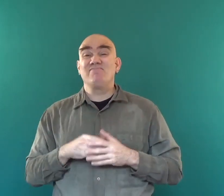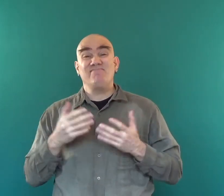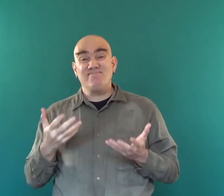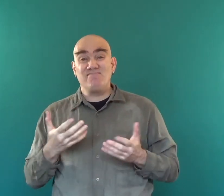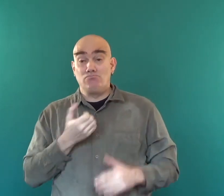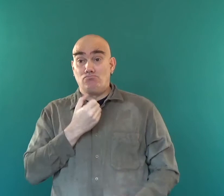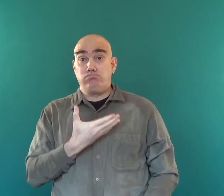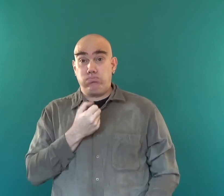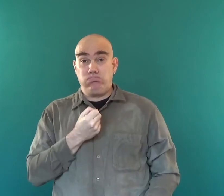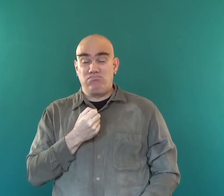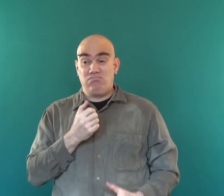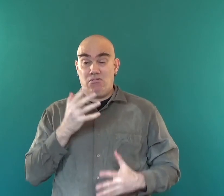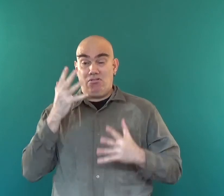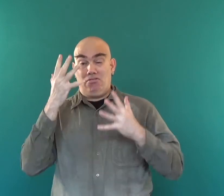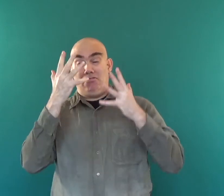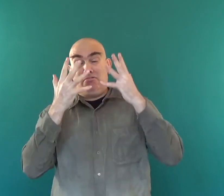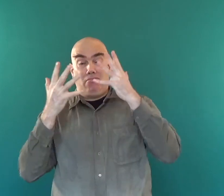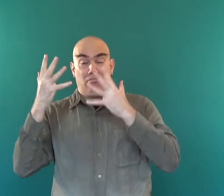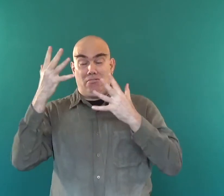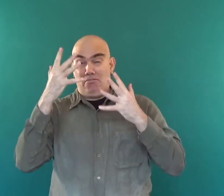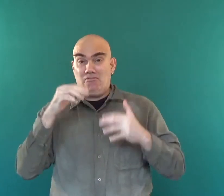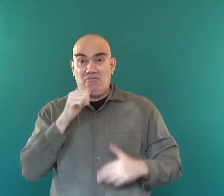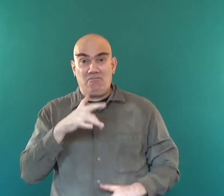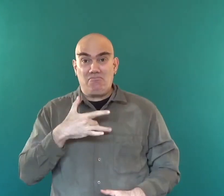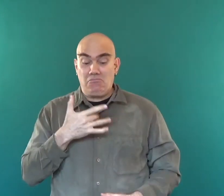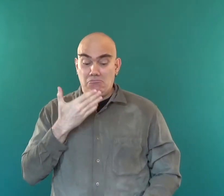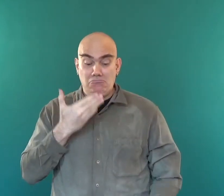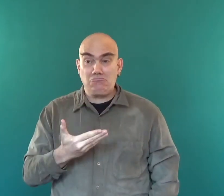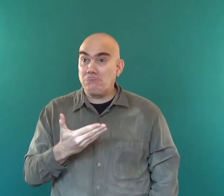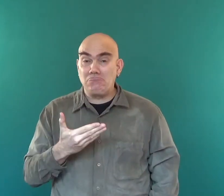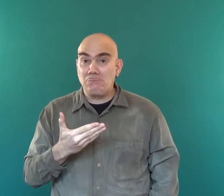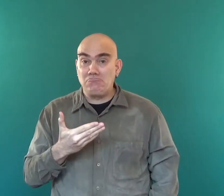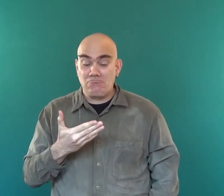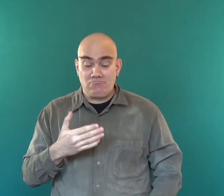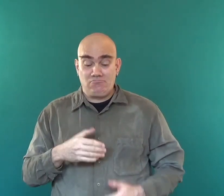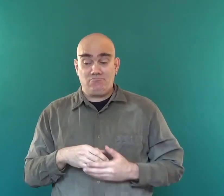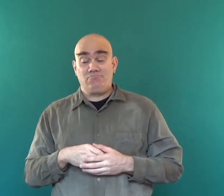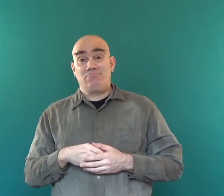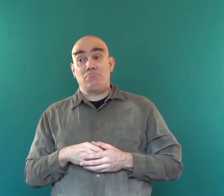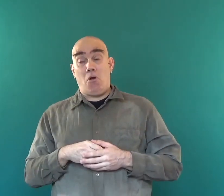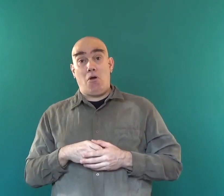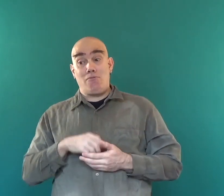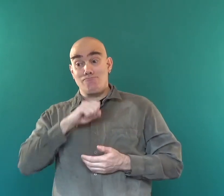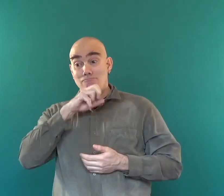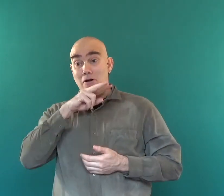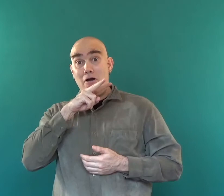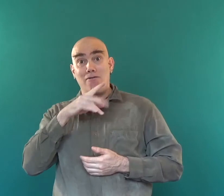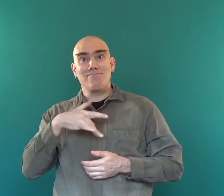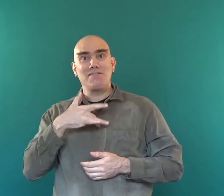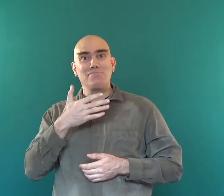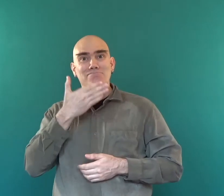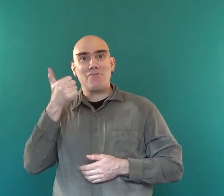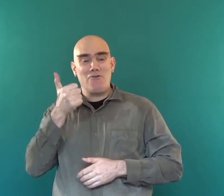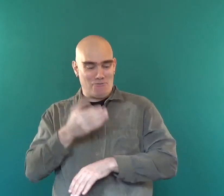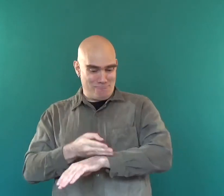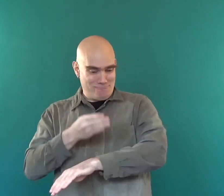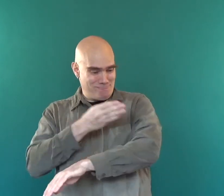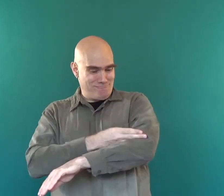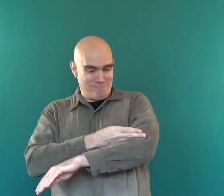Then the toad did not feel so well, and the frog was feeling better.